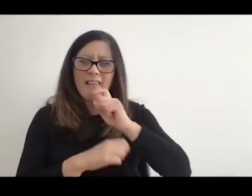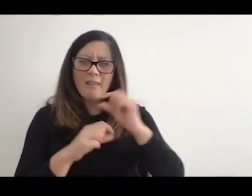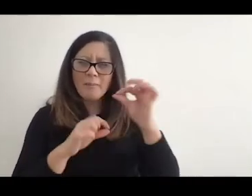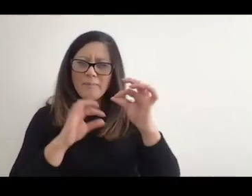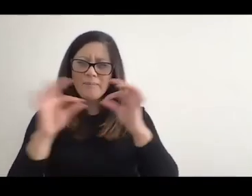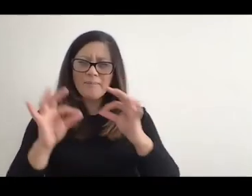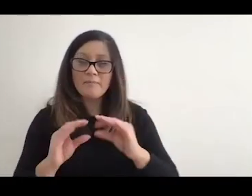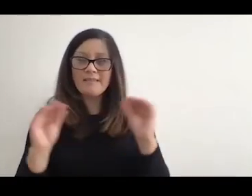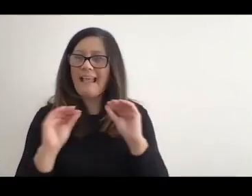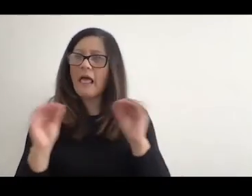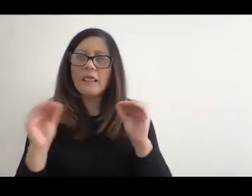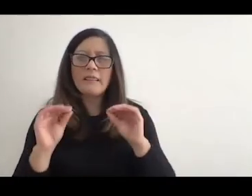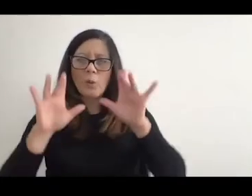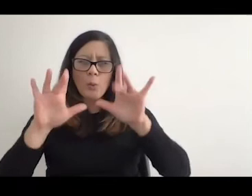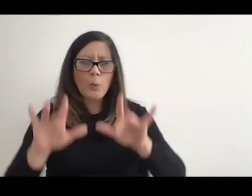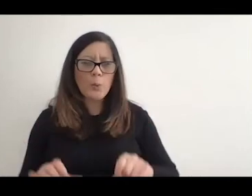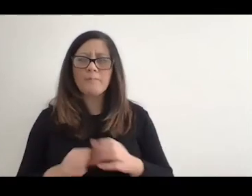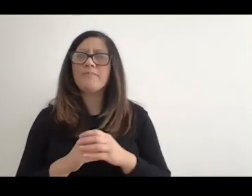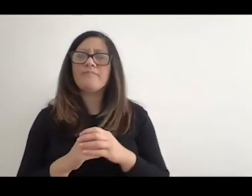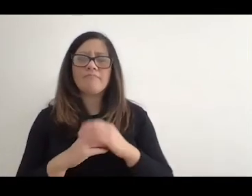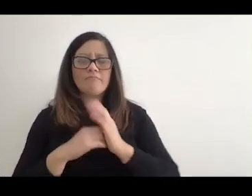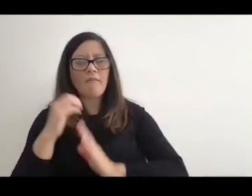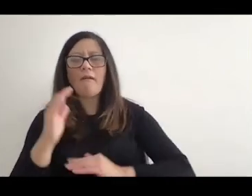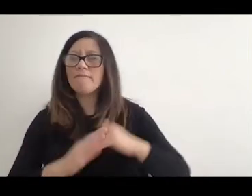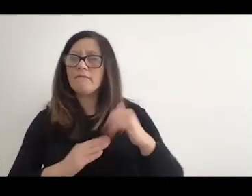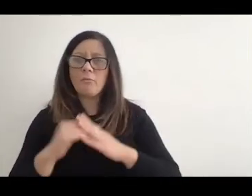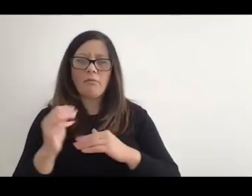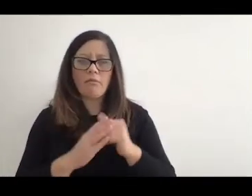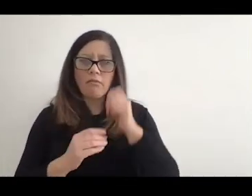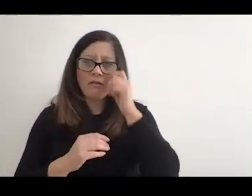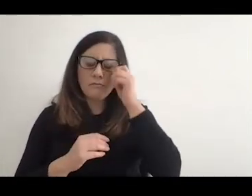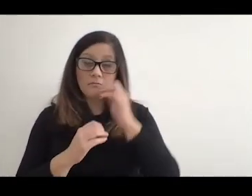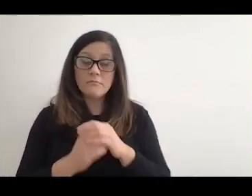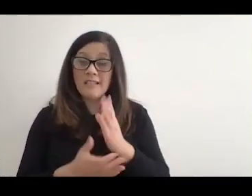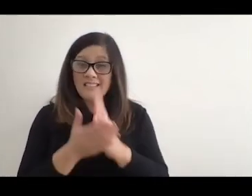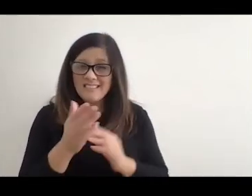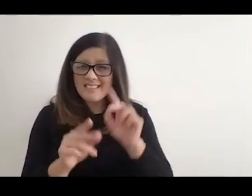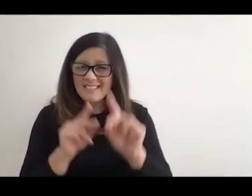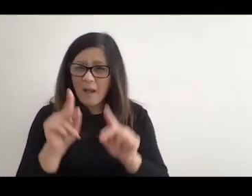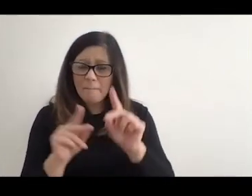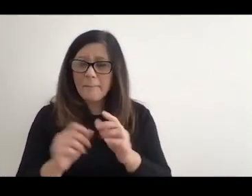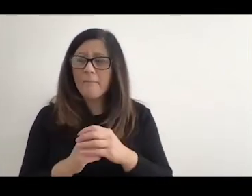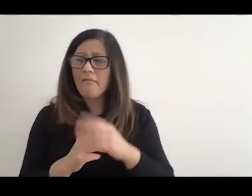to have any problems with created, you know, body sores that may come from fixings on jeans,